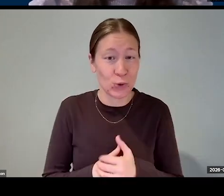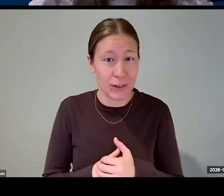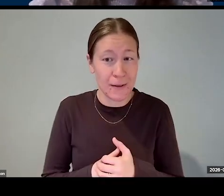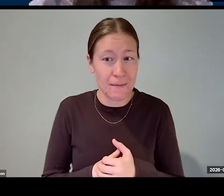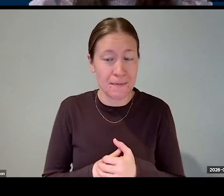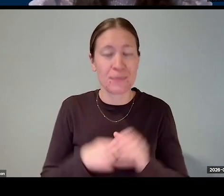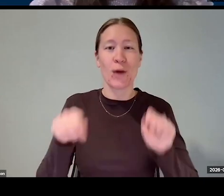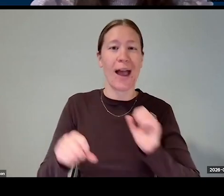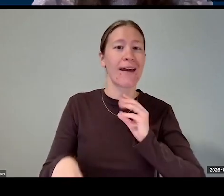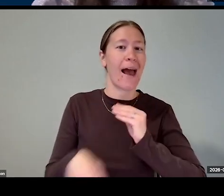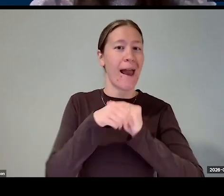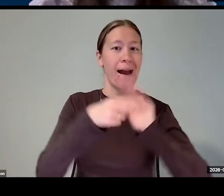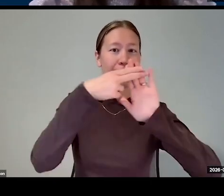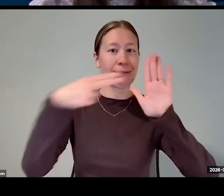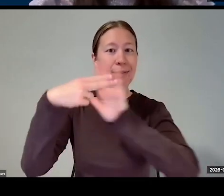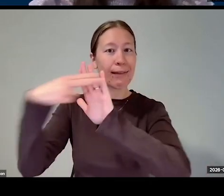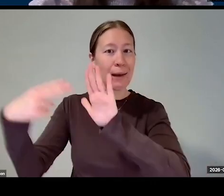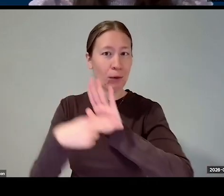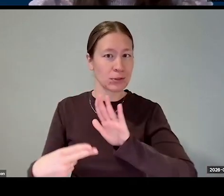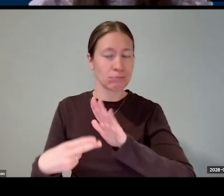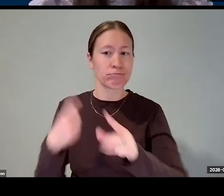to the pie chart itself so that with